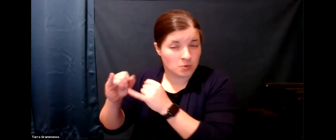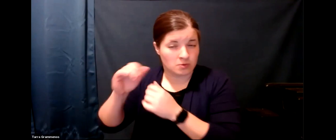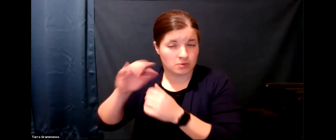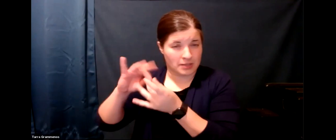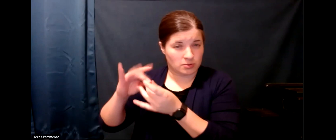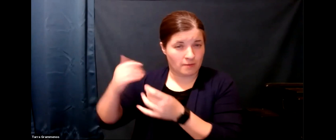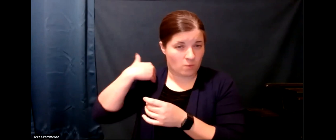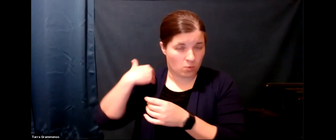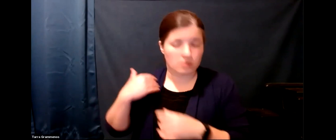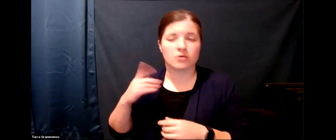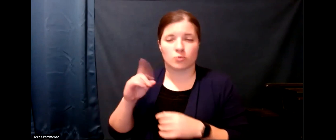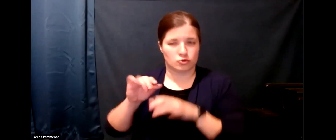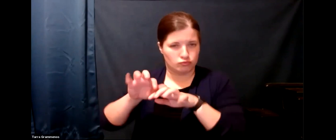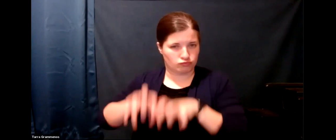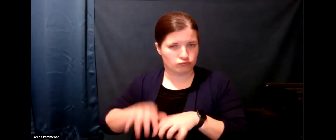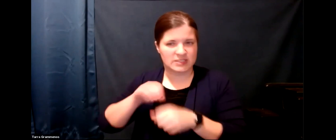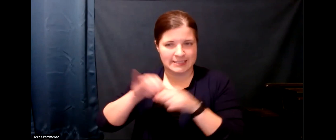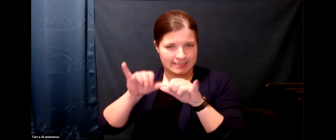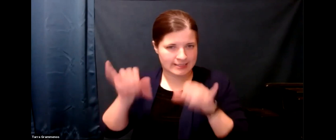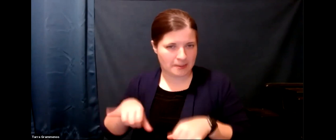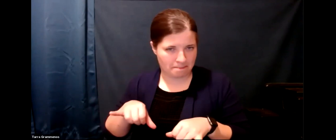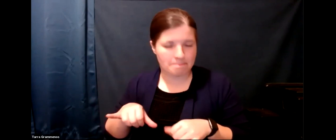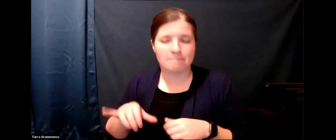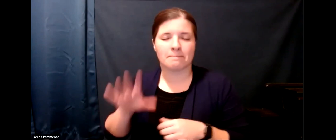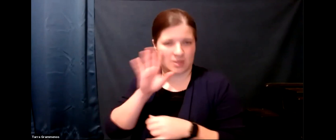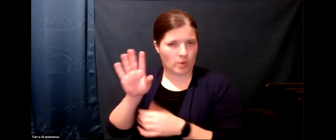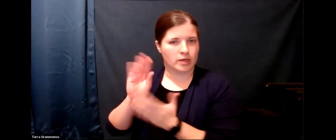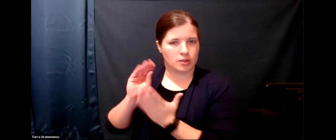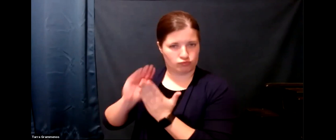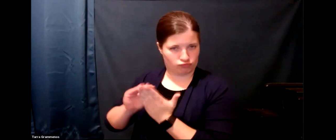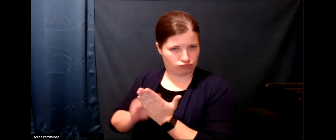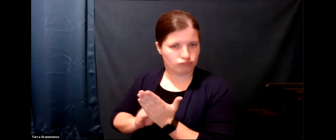It does -- it does record that in a voter's record.